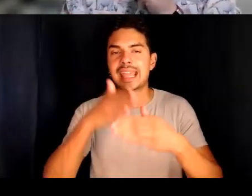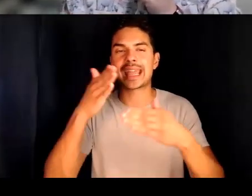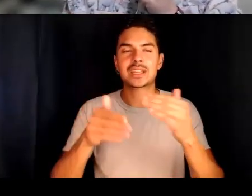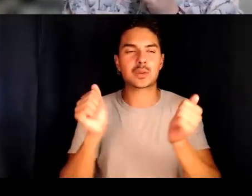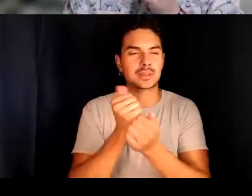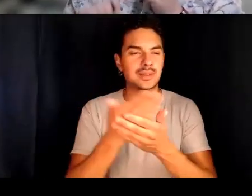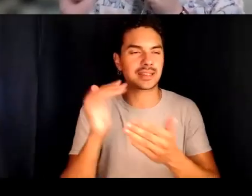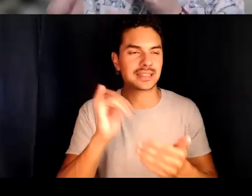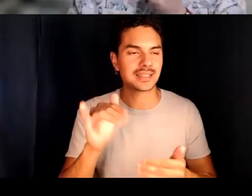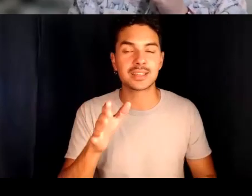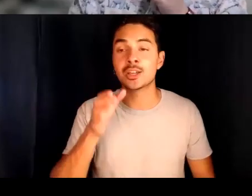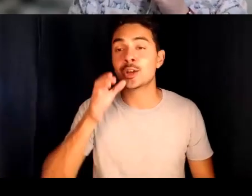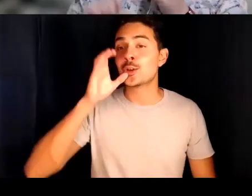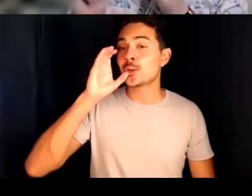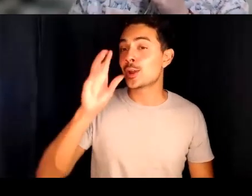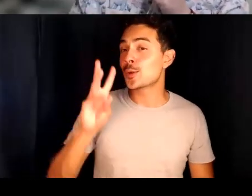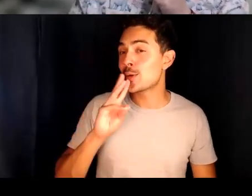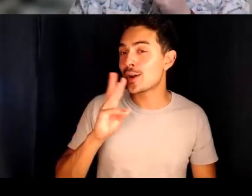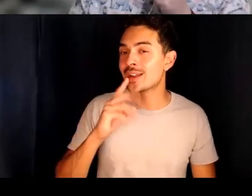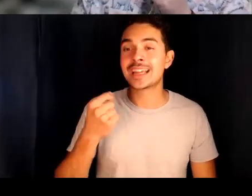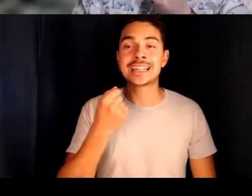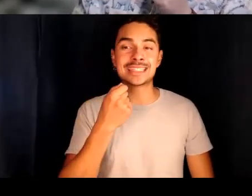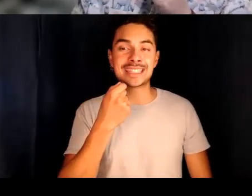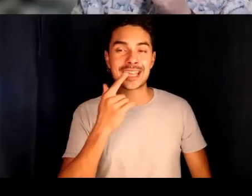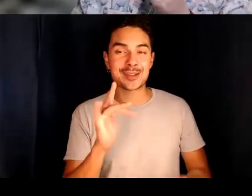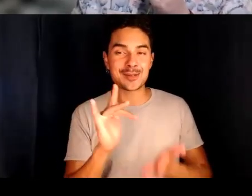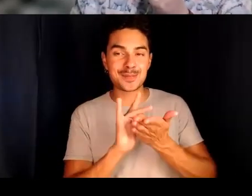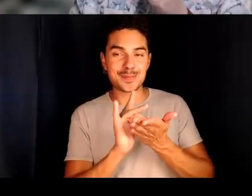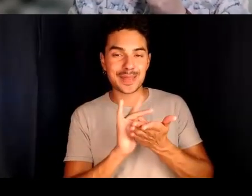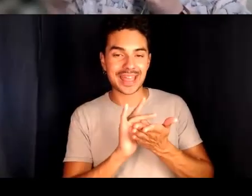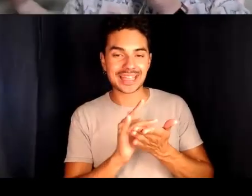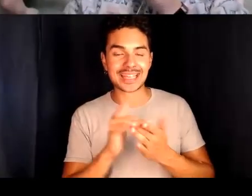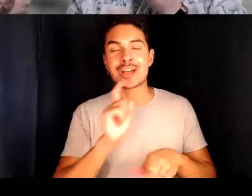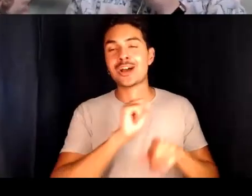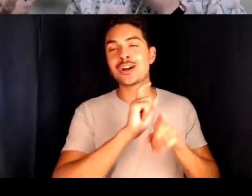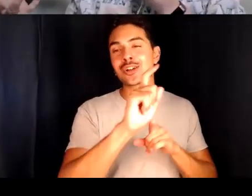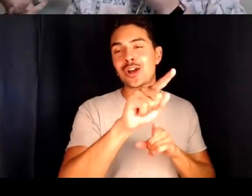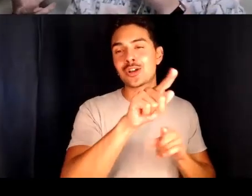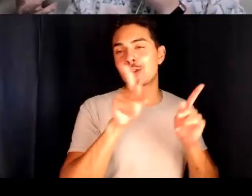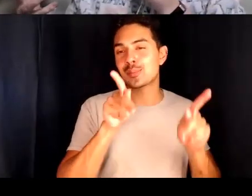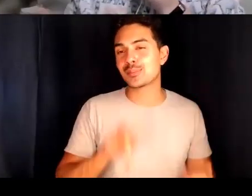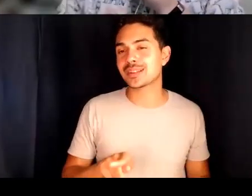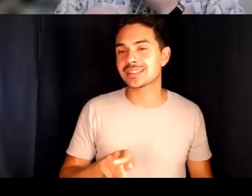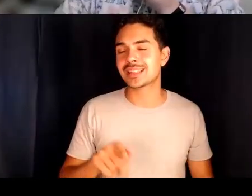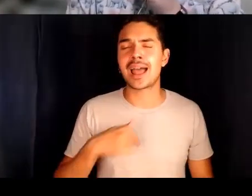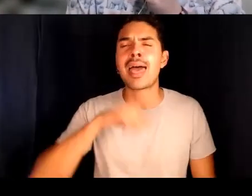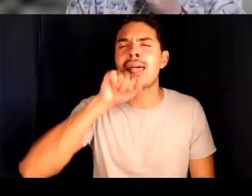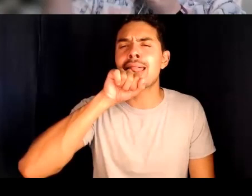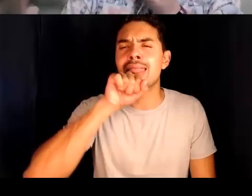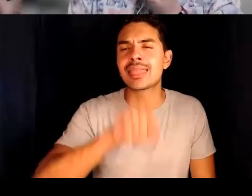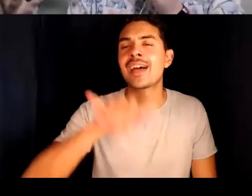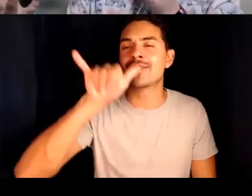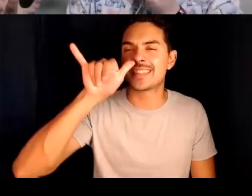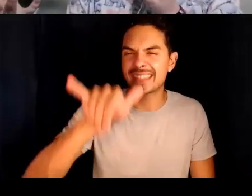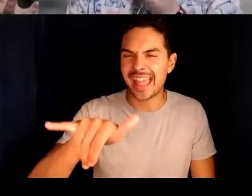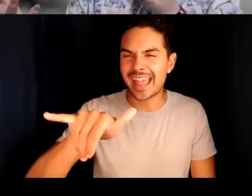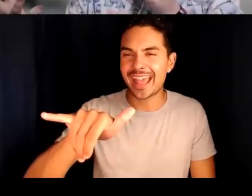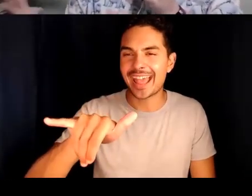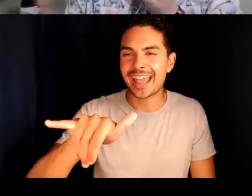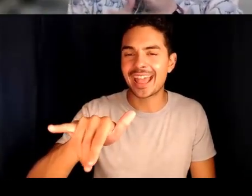drink some water, take your pills, call your person. And I just loved that kind of like, here's the things we do.